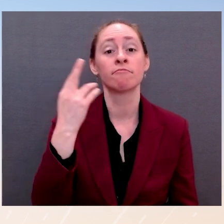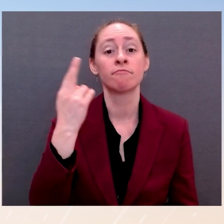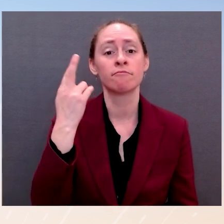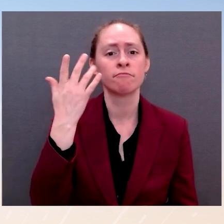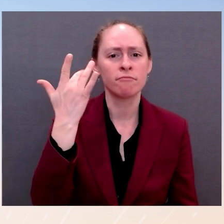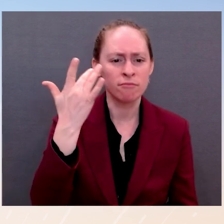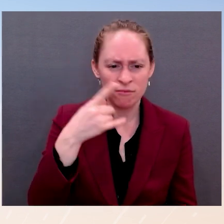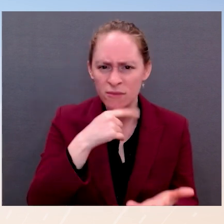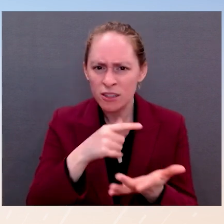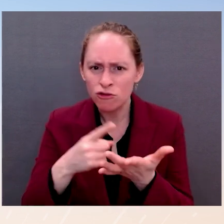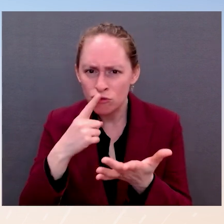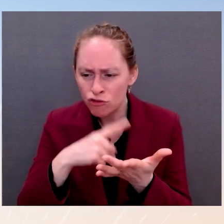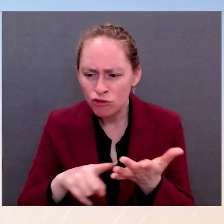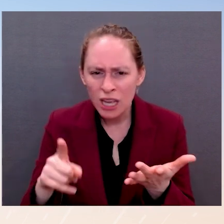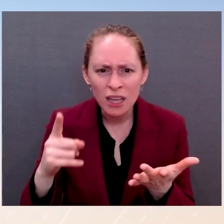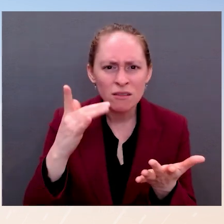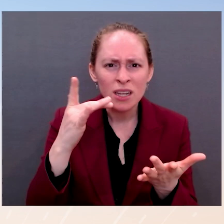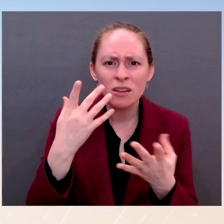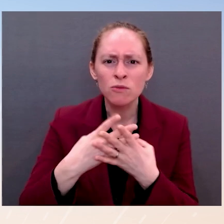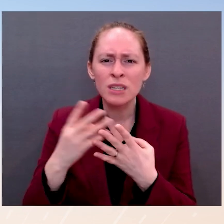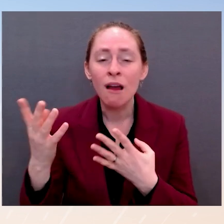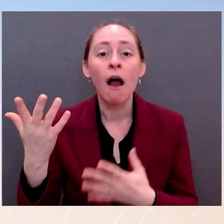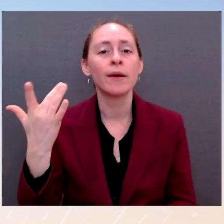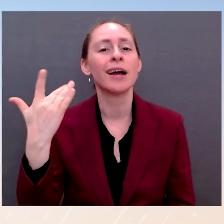that we're seeing due to the COVID-19 pandemic.